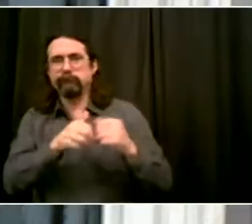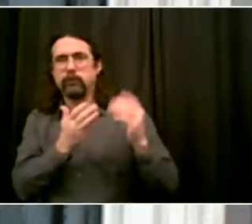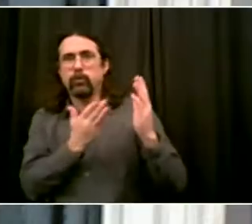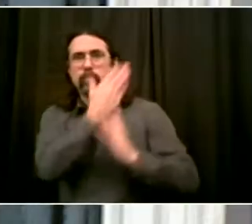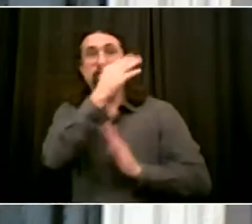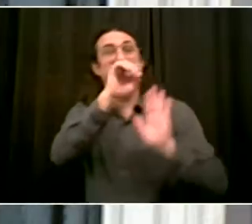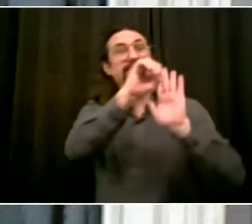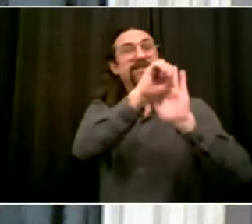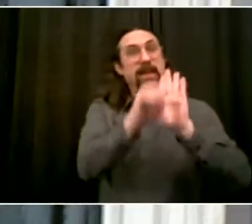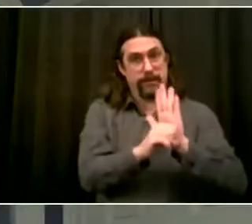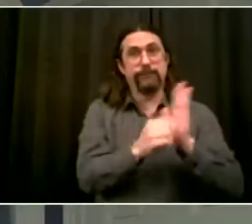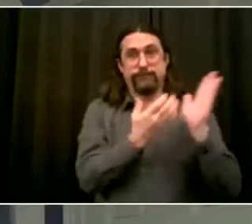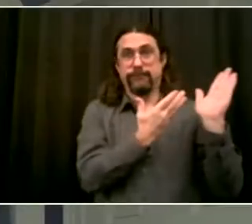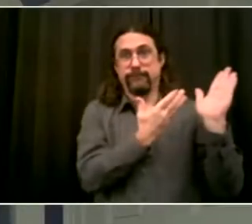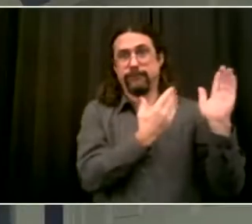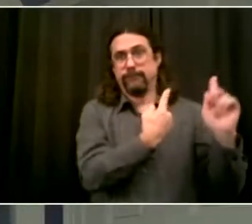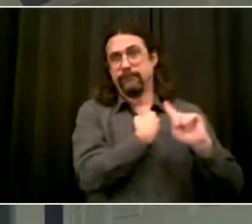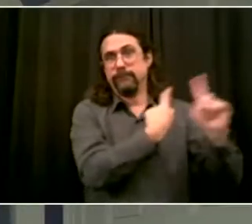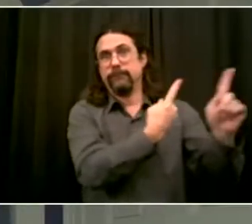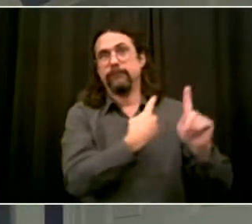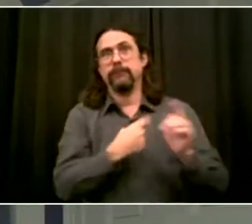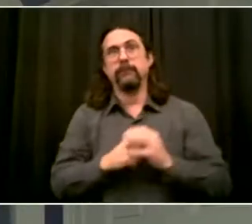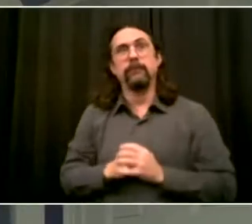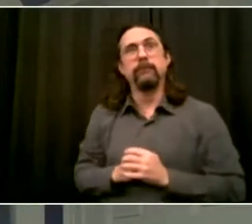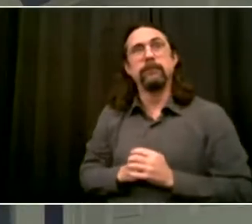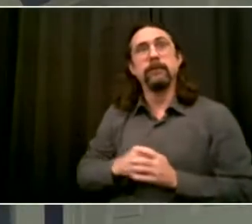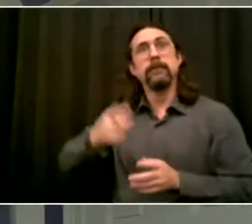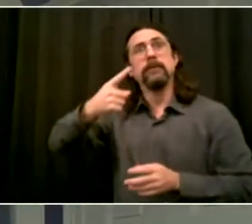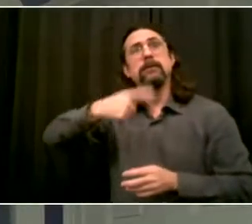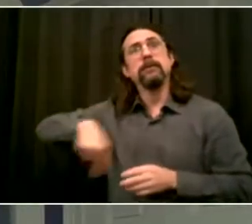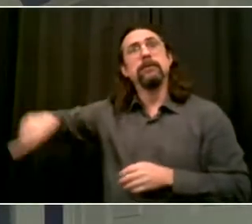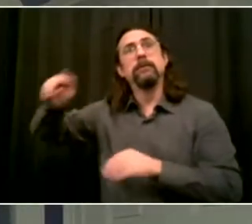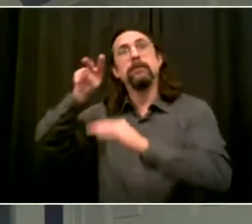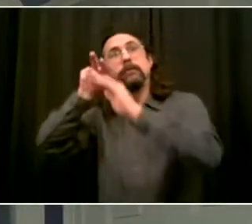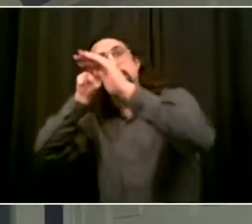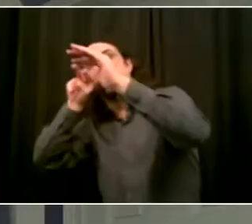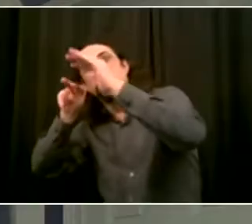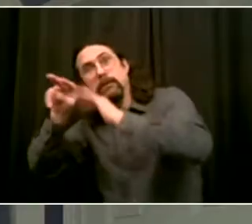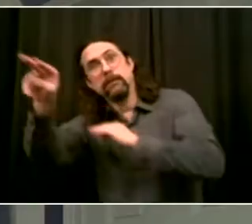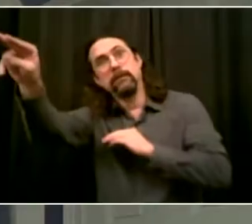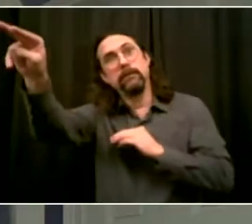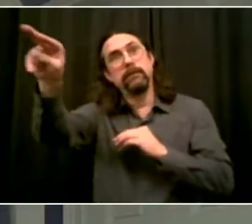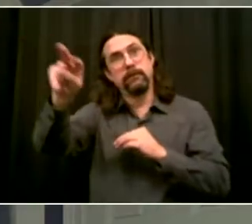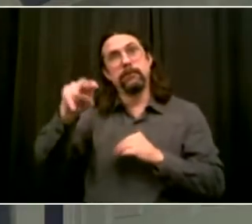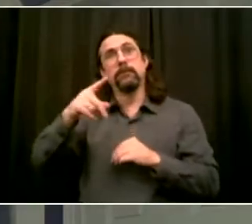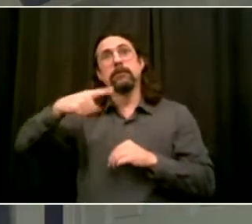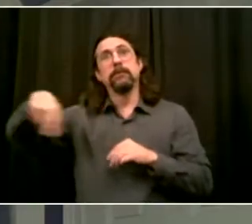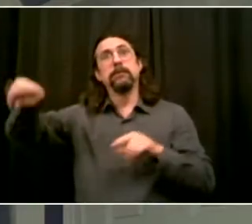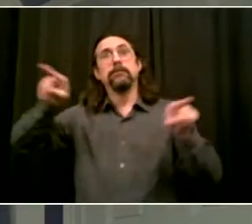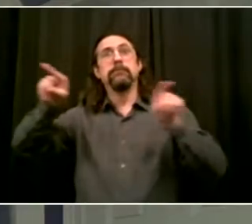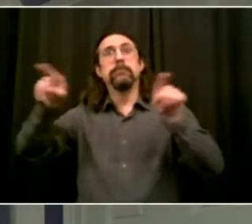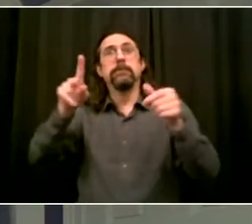THAT WE WOULD BE ABLE TO COVER EVERYONE THAT IS IN THAT TOP